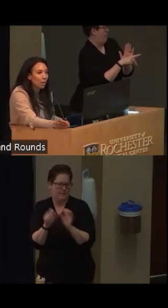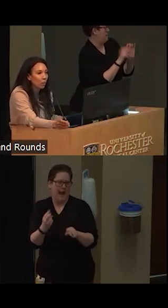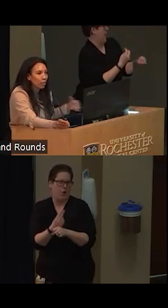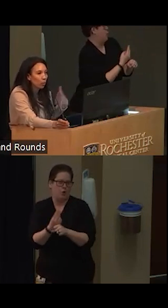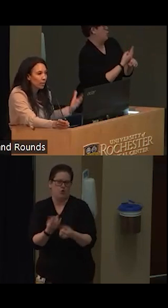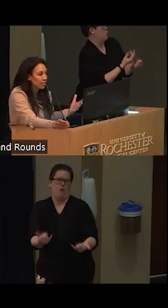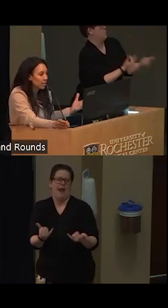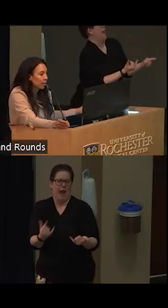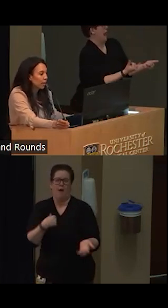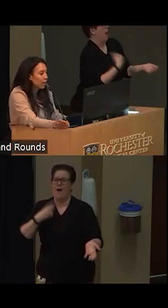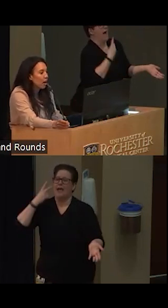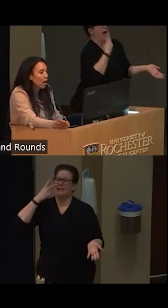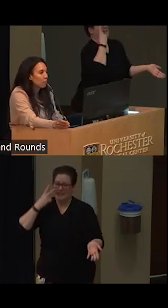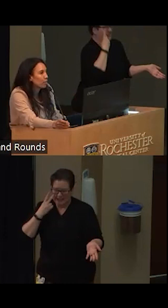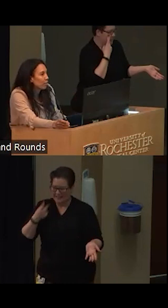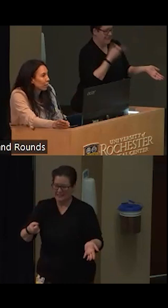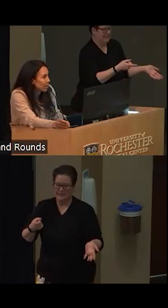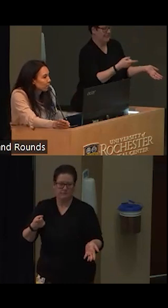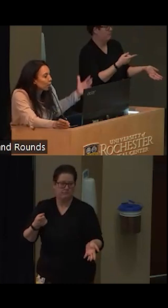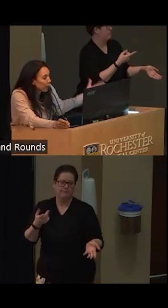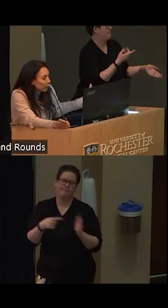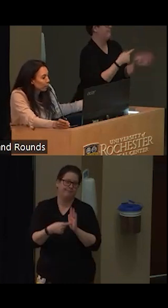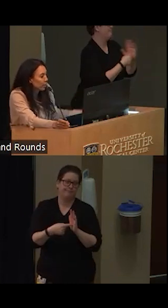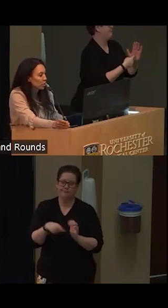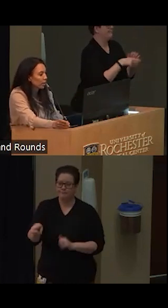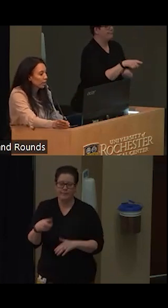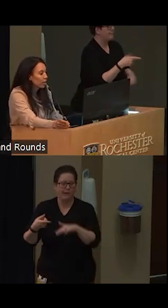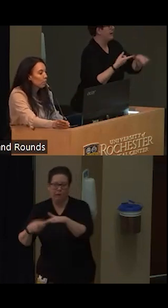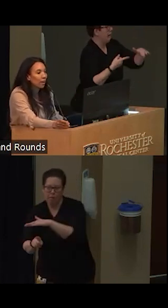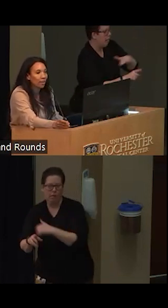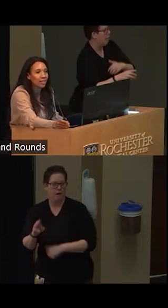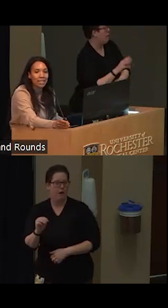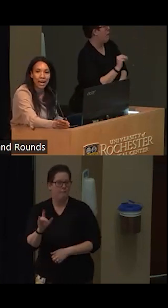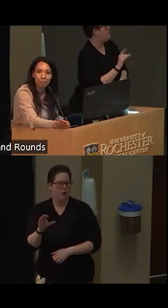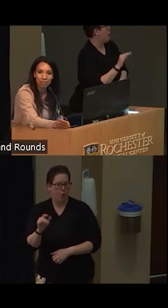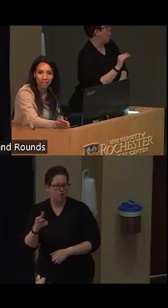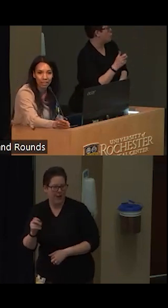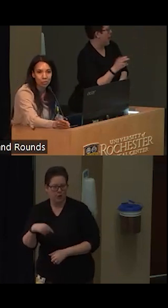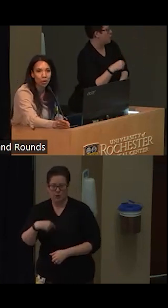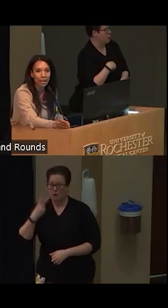moment when you're witnessing say for example a microaggression but an Adaptive leader is one